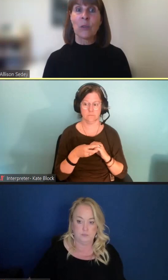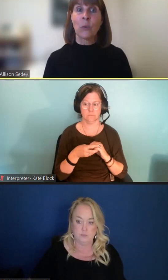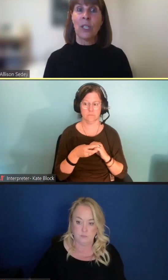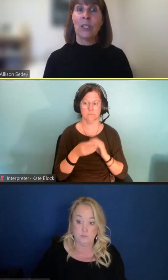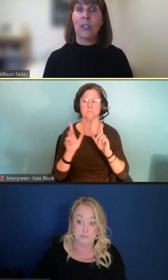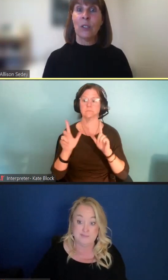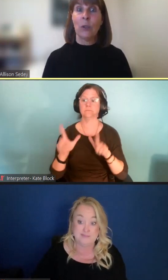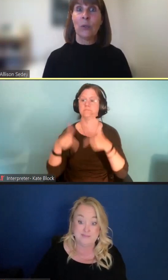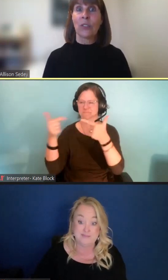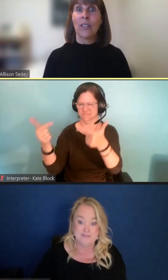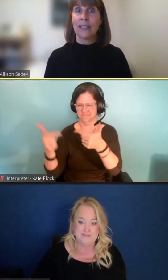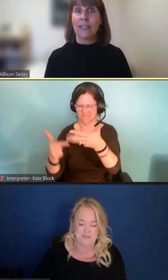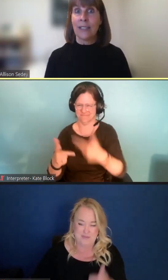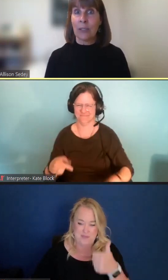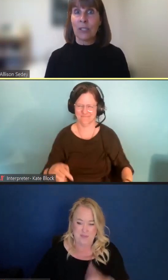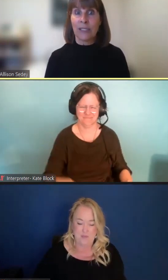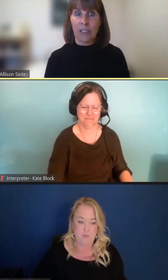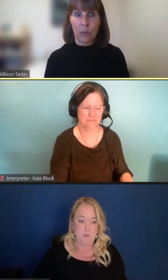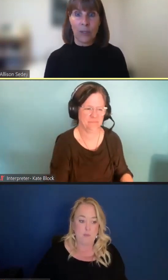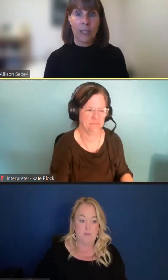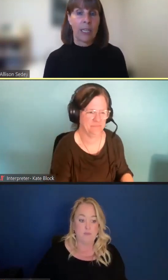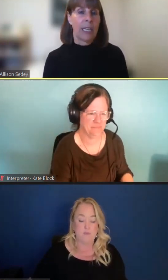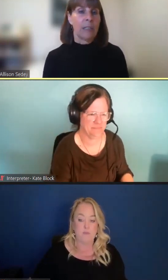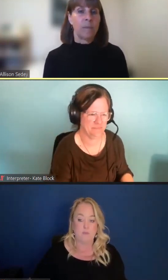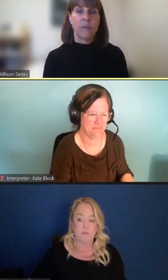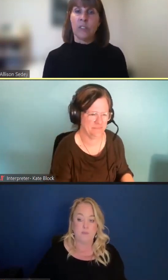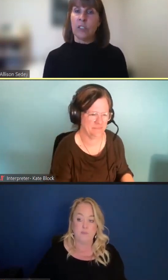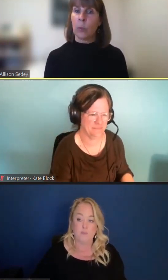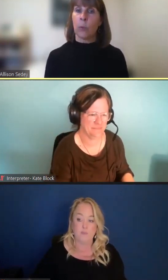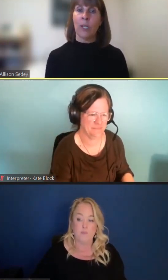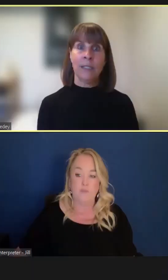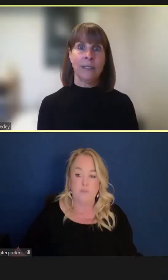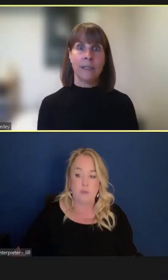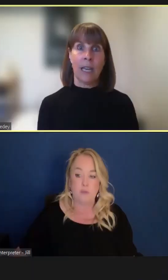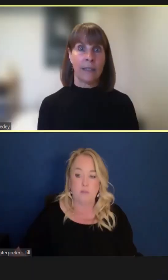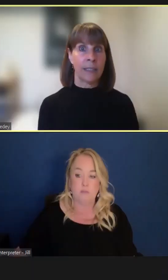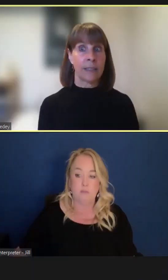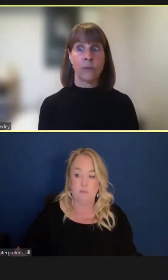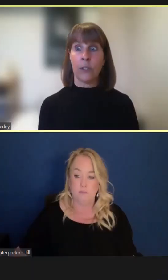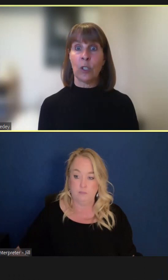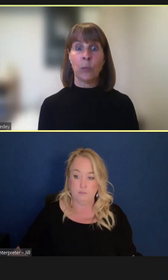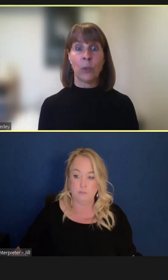when you select a language assessment number one I think it's very important